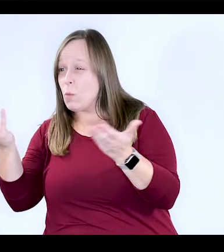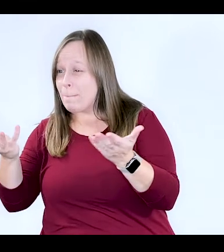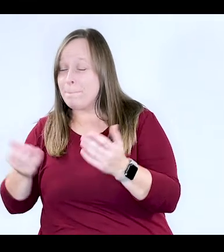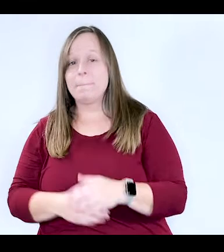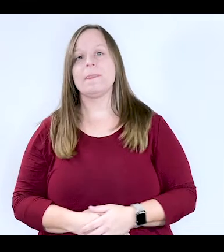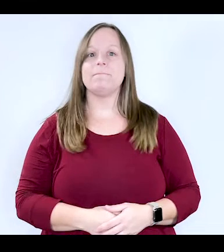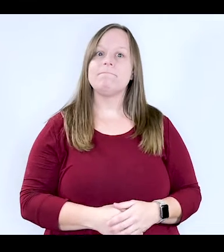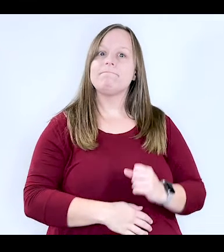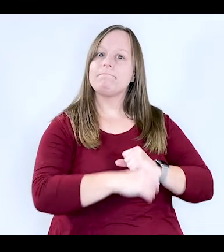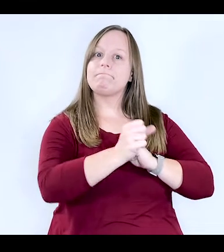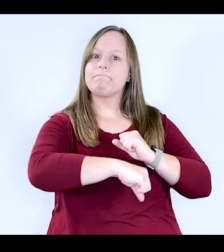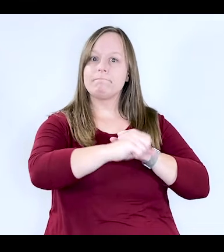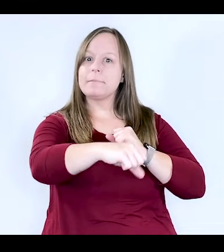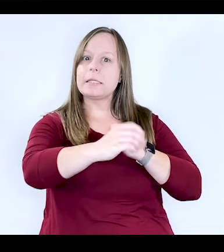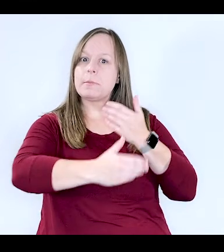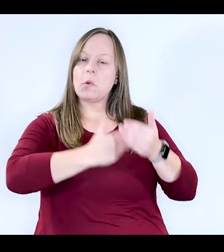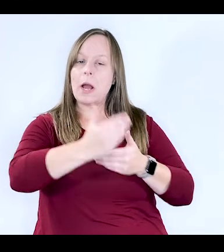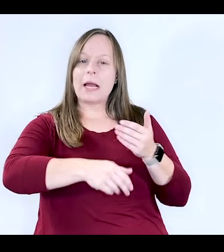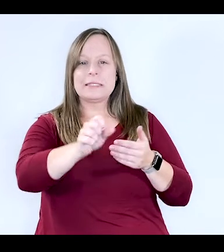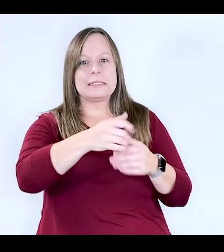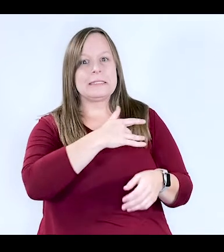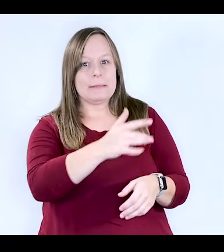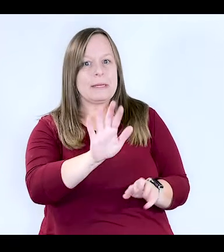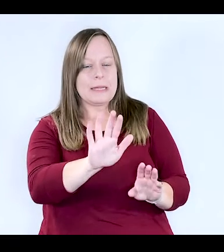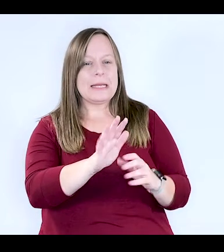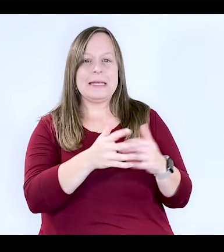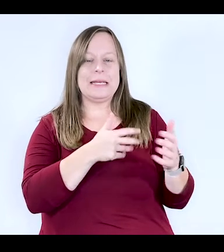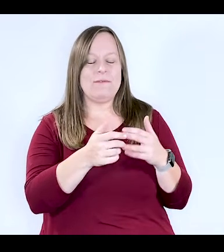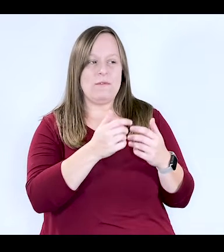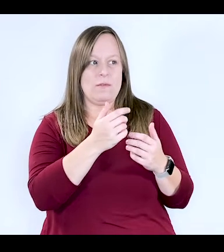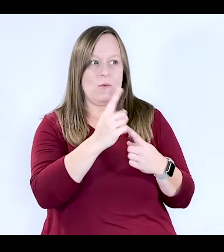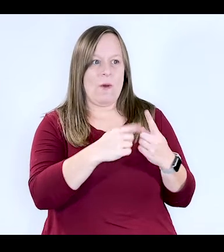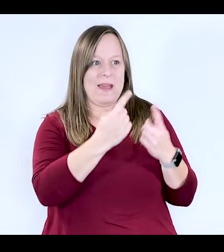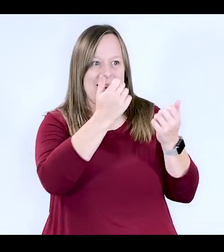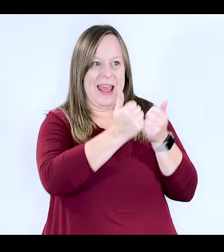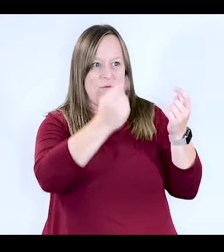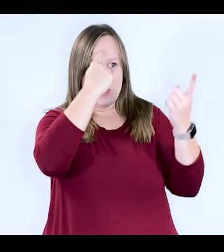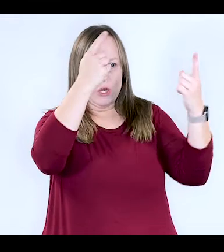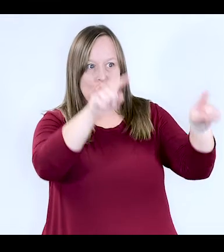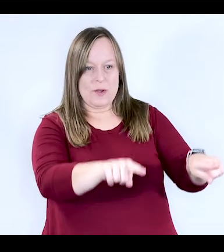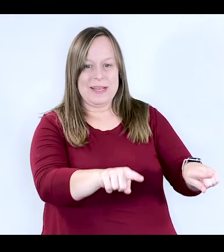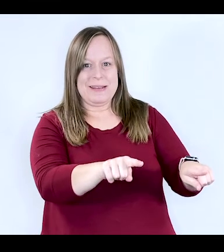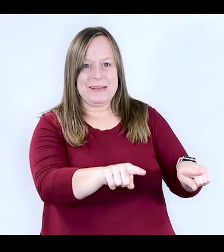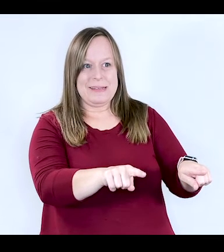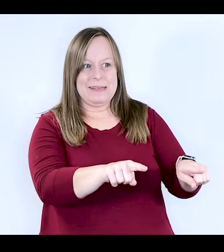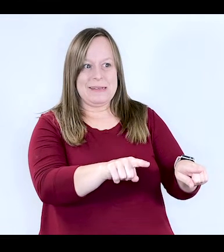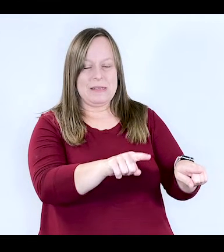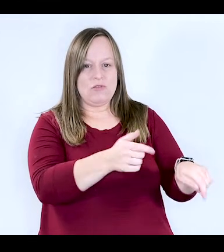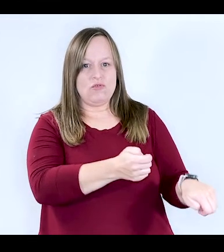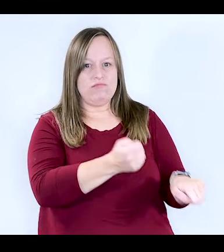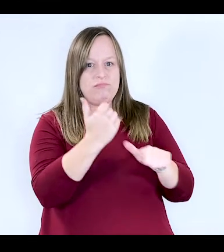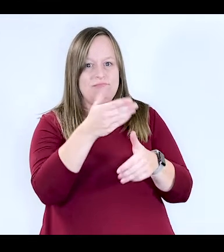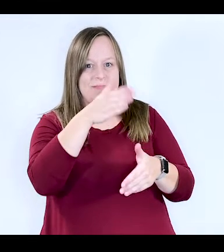It's a fairly lengthy process usually even when everyone is in agreement with terminating or ending